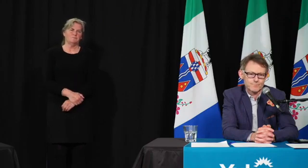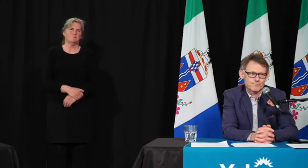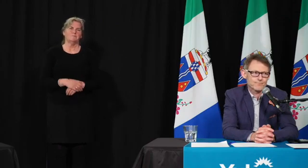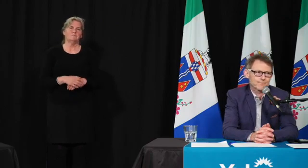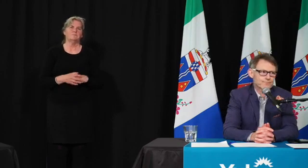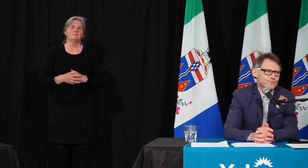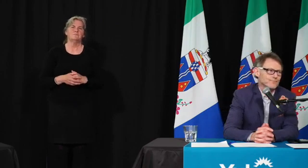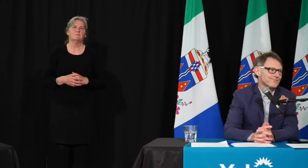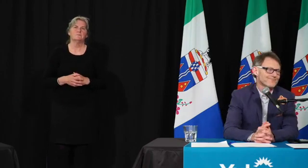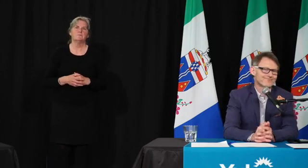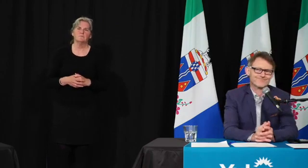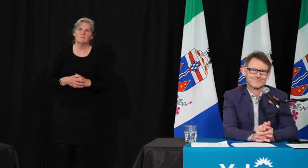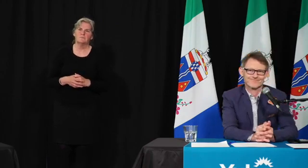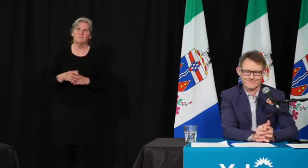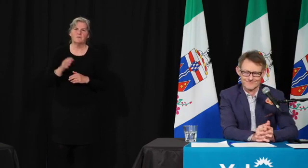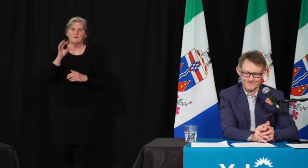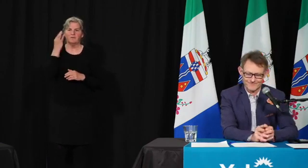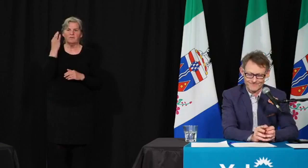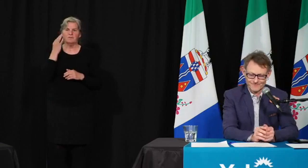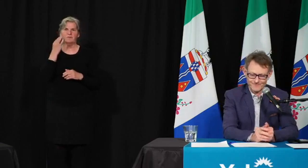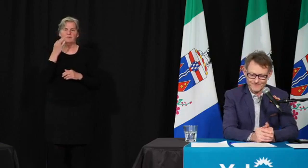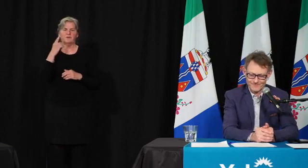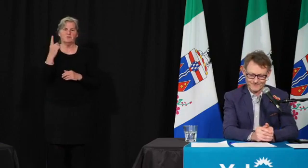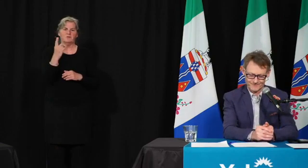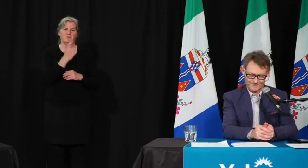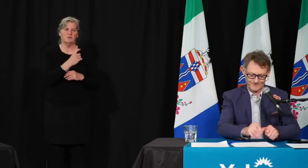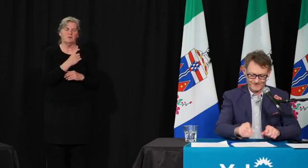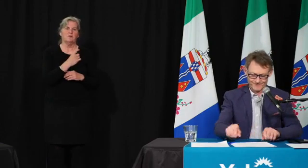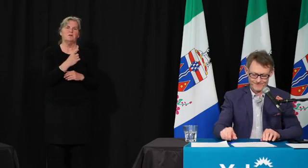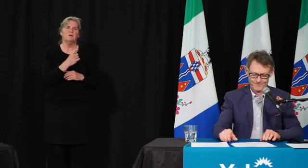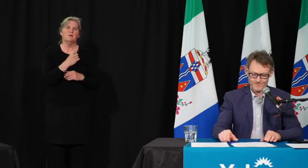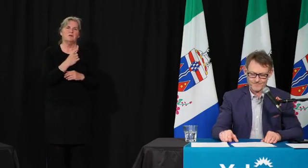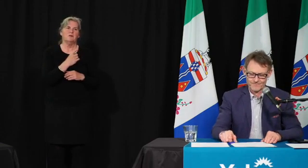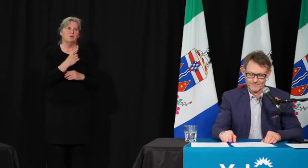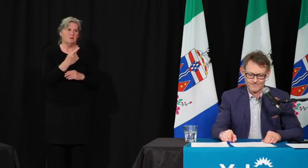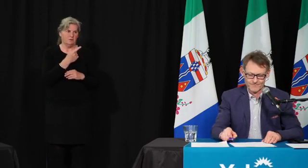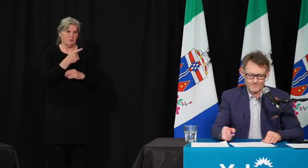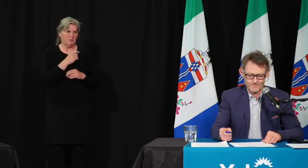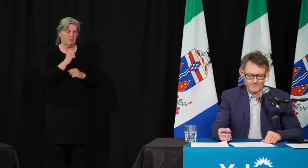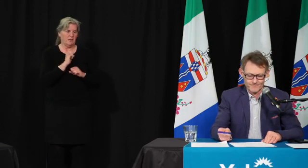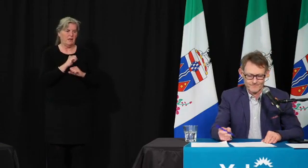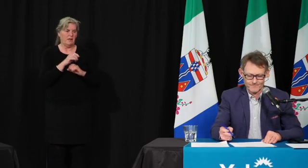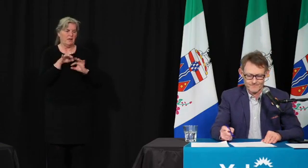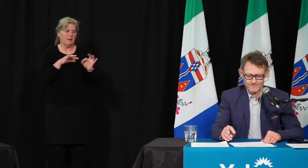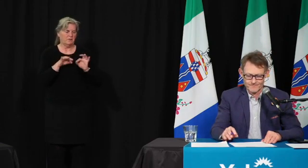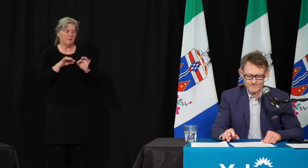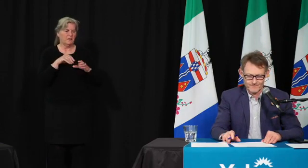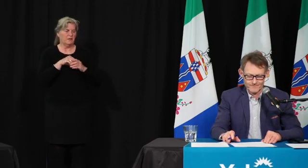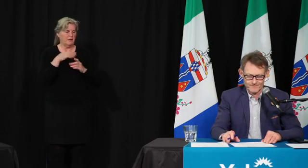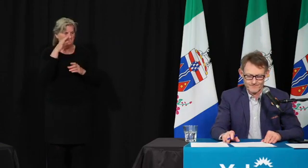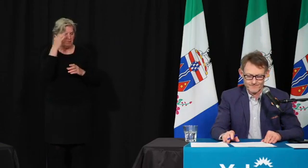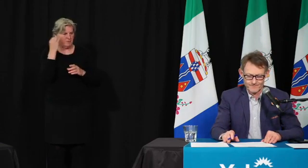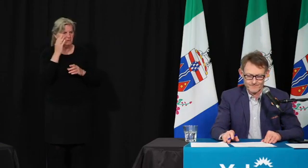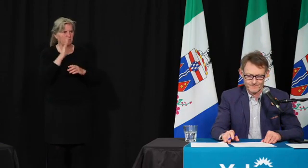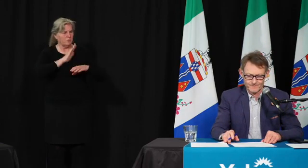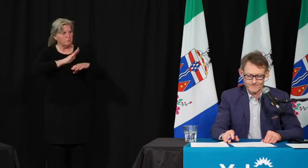So the question is for Dr Hanley. Can you please explain in French the recommendations that you hae